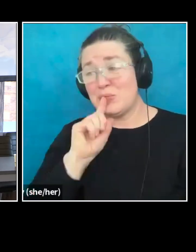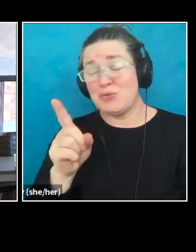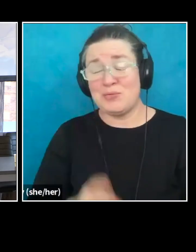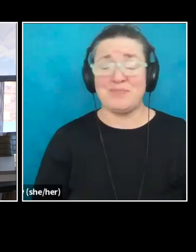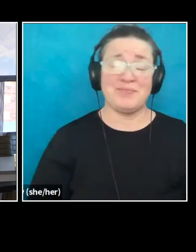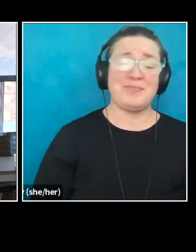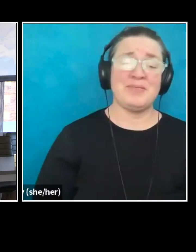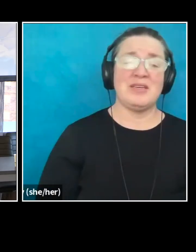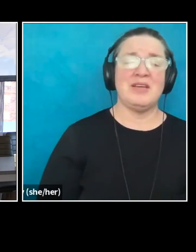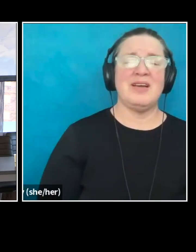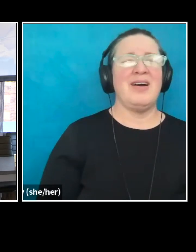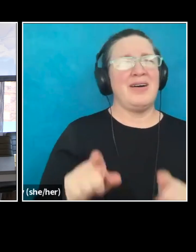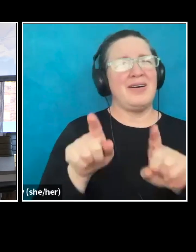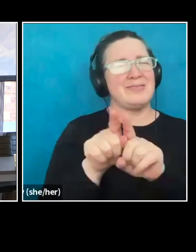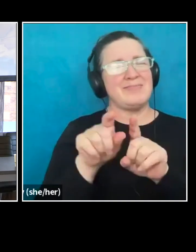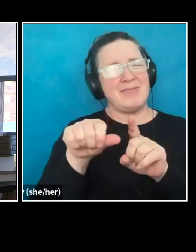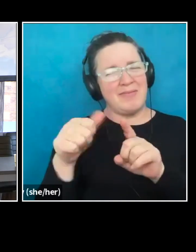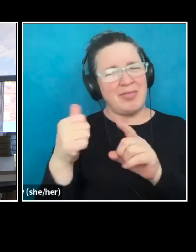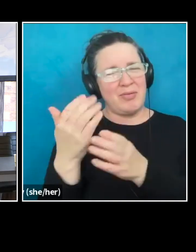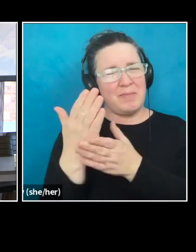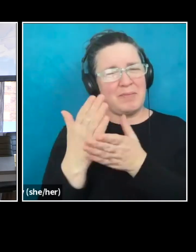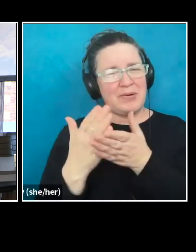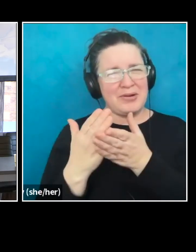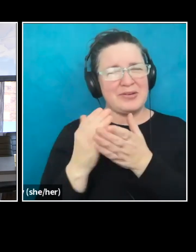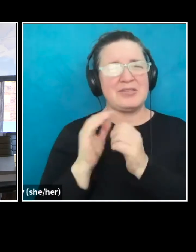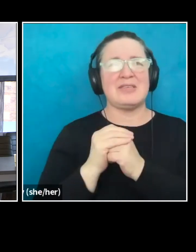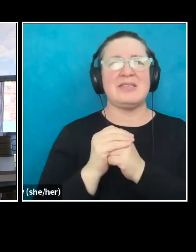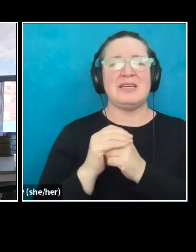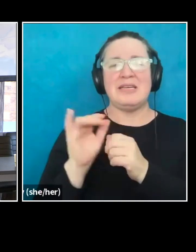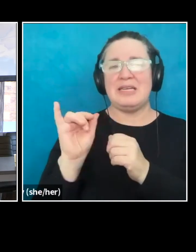there's the other part of that, too, is like if we actually had, you know, affordable housing close